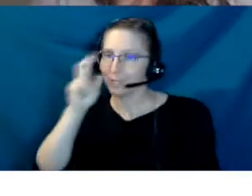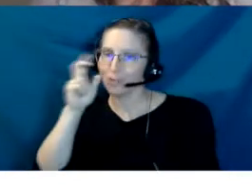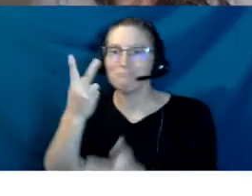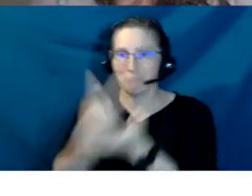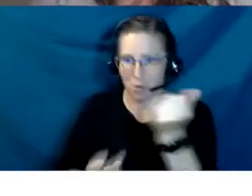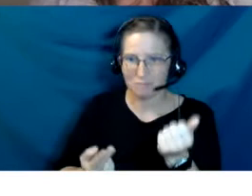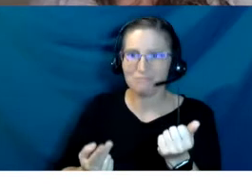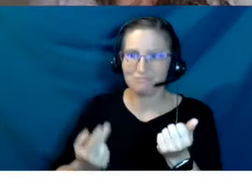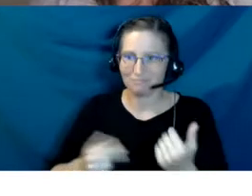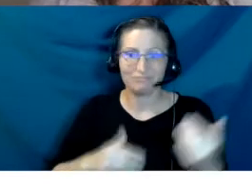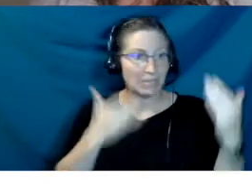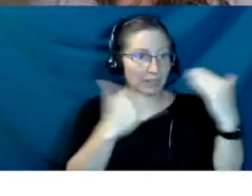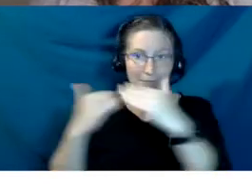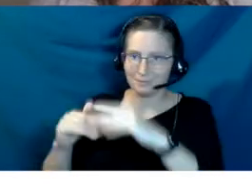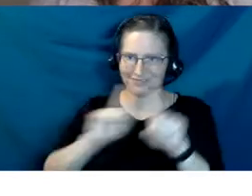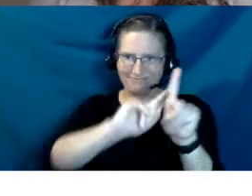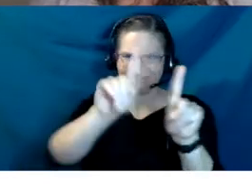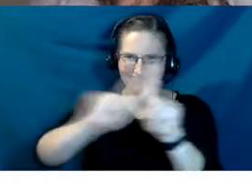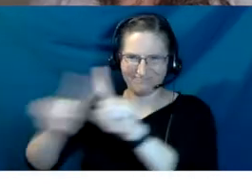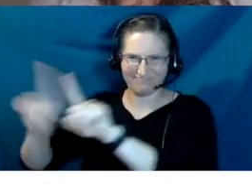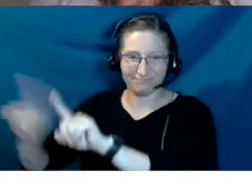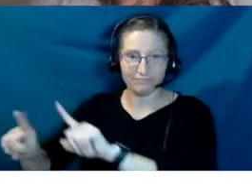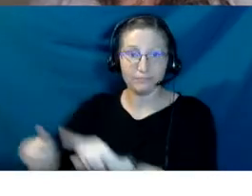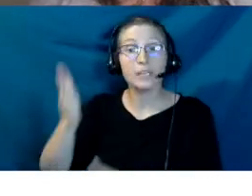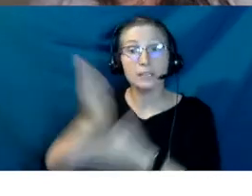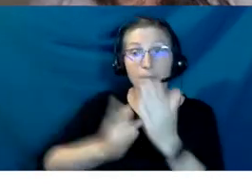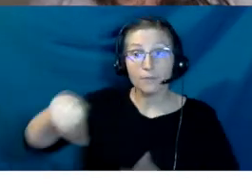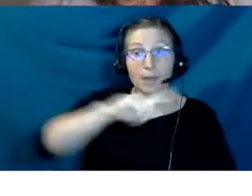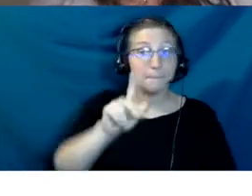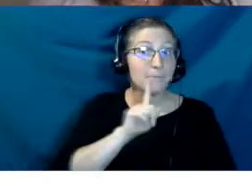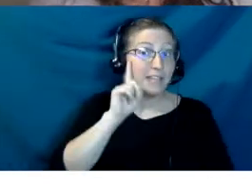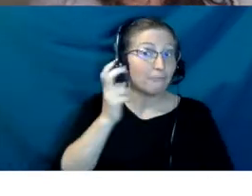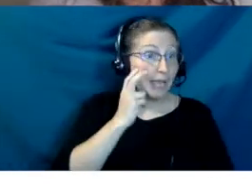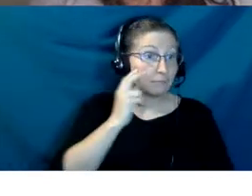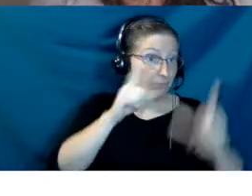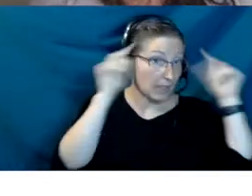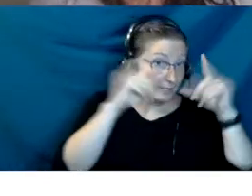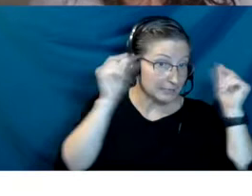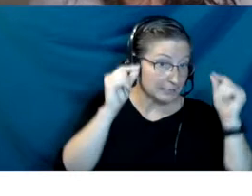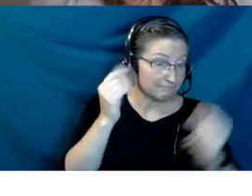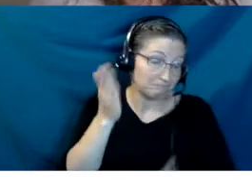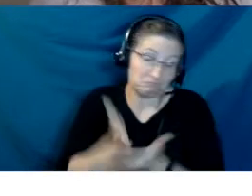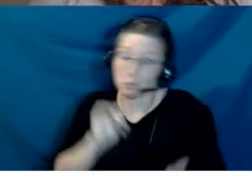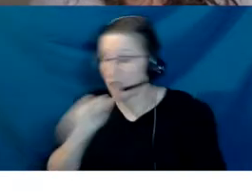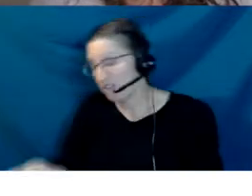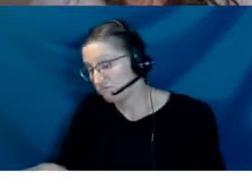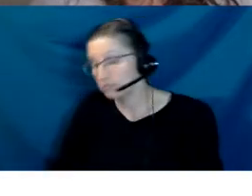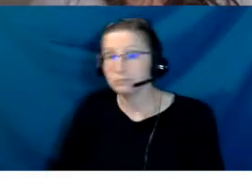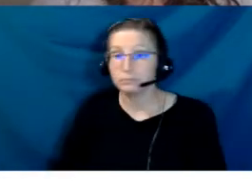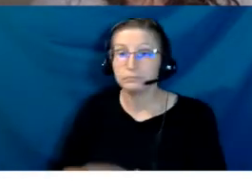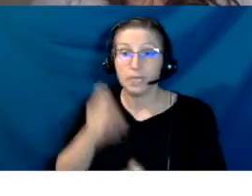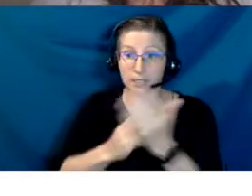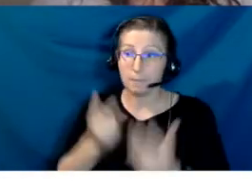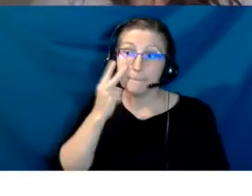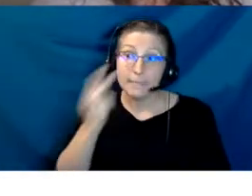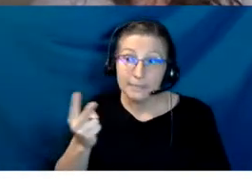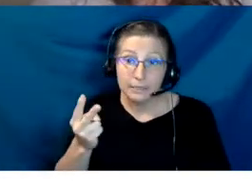Some students who are deafblind wear glasses, some do not. Some can see only in parts of their